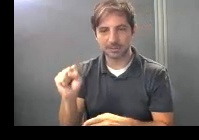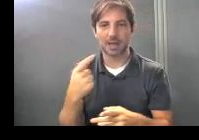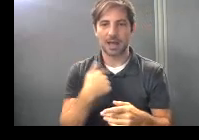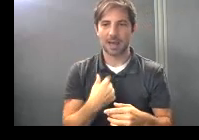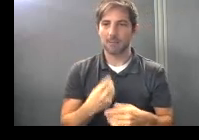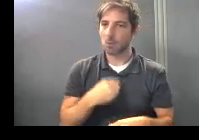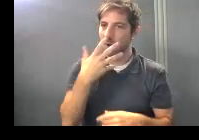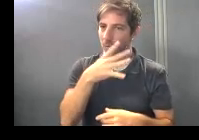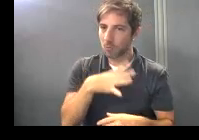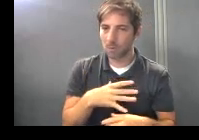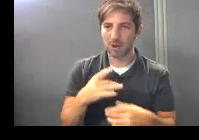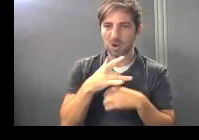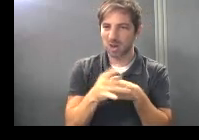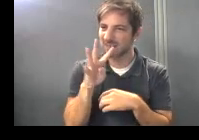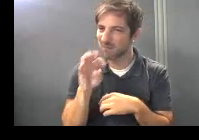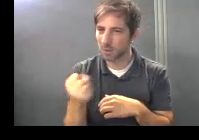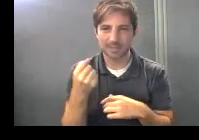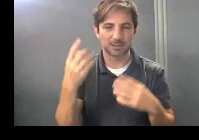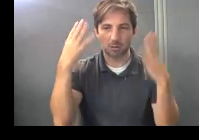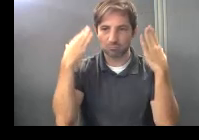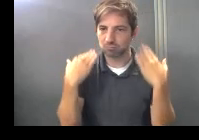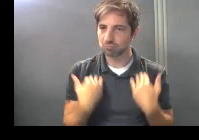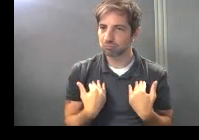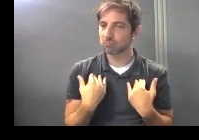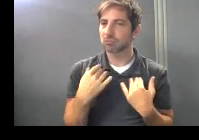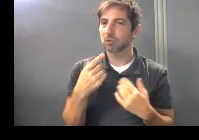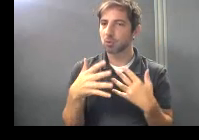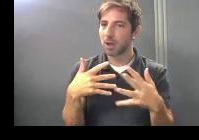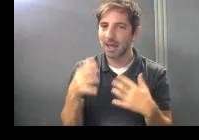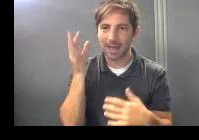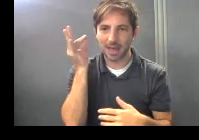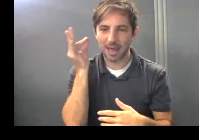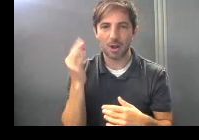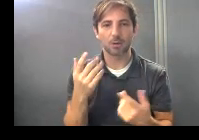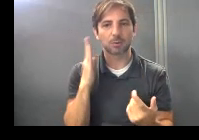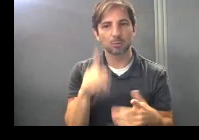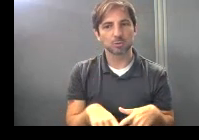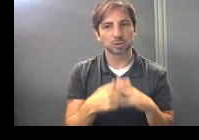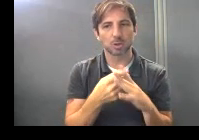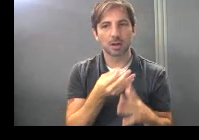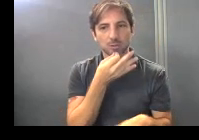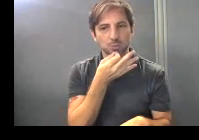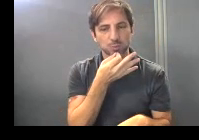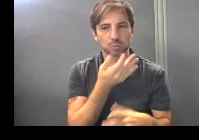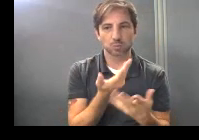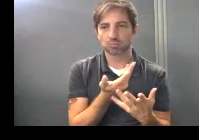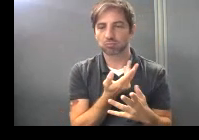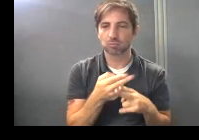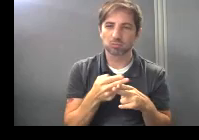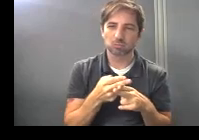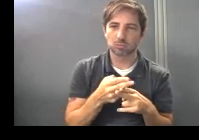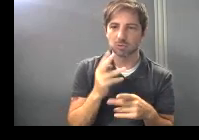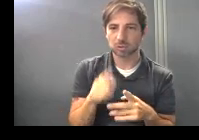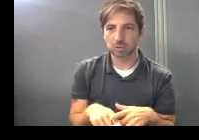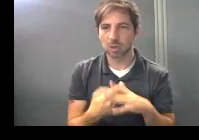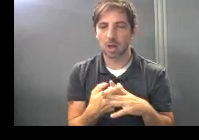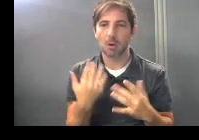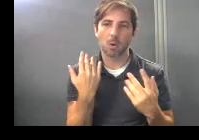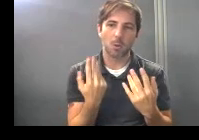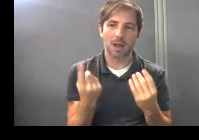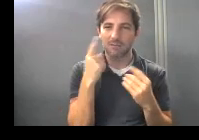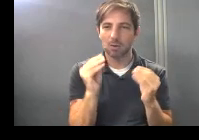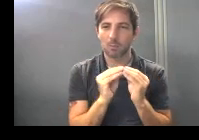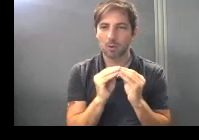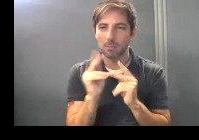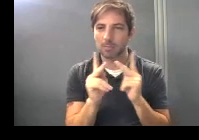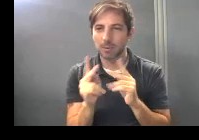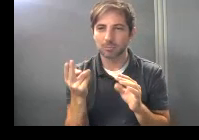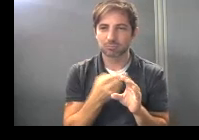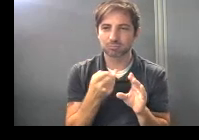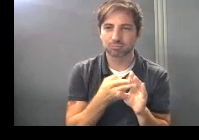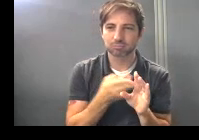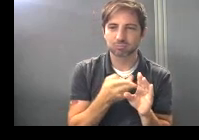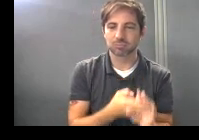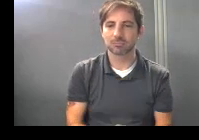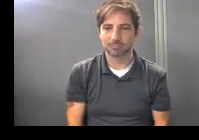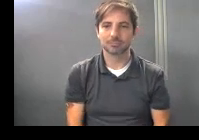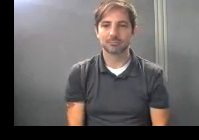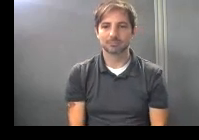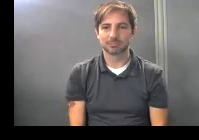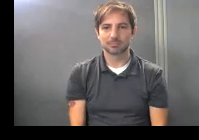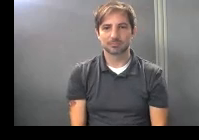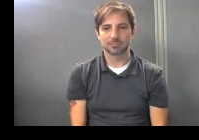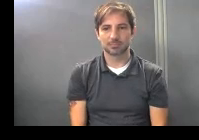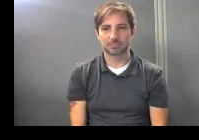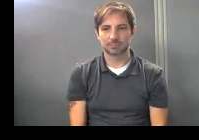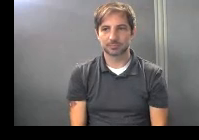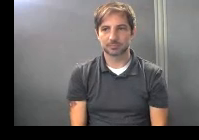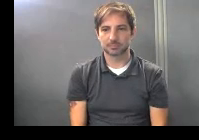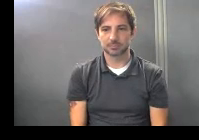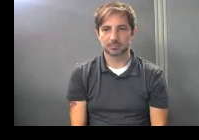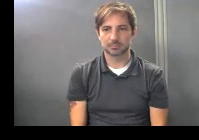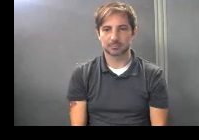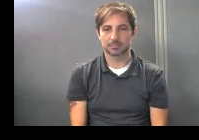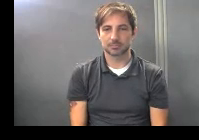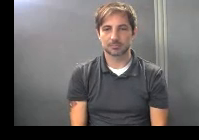THE WEBINAR WILL BEGIN SHORTLY. WE'LL GIVE IT ONE MORE MINUTE WHILE EVERYONE